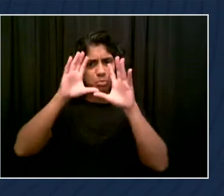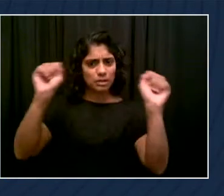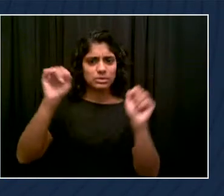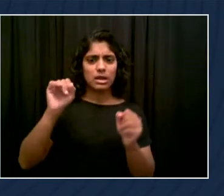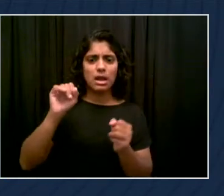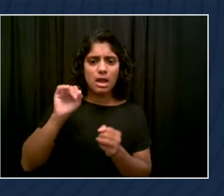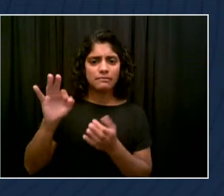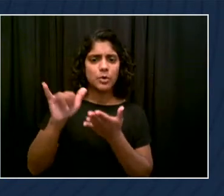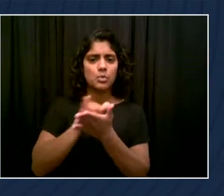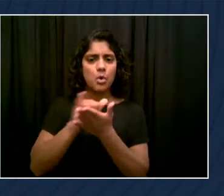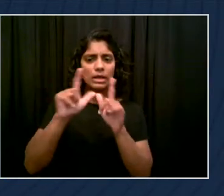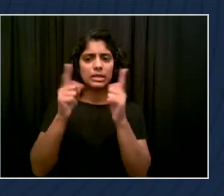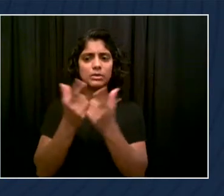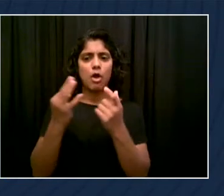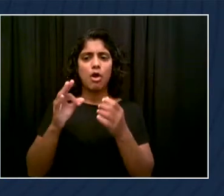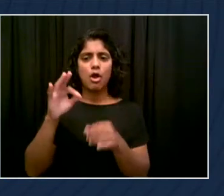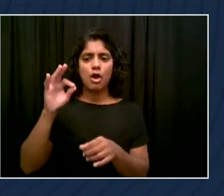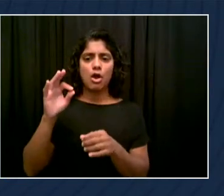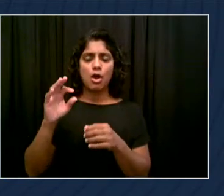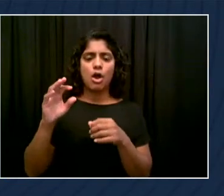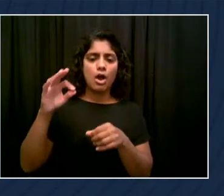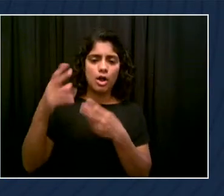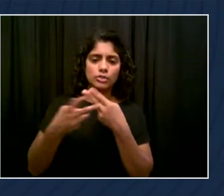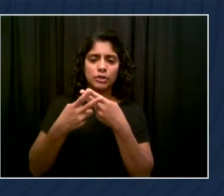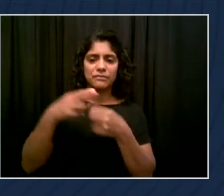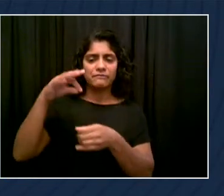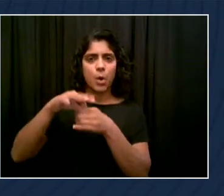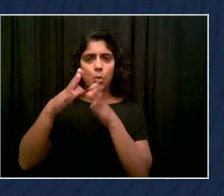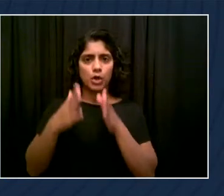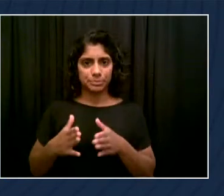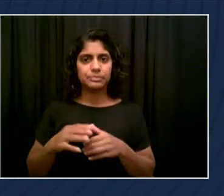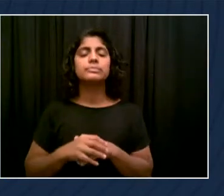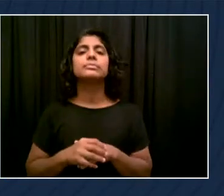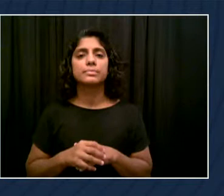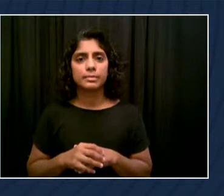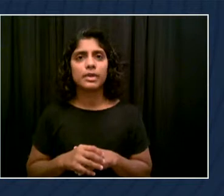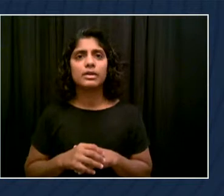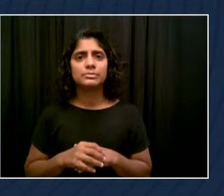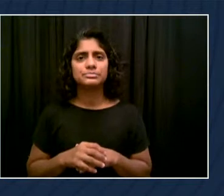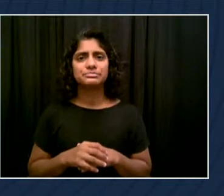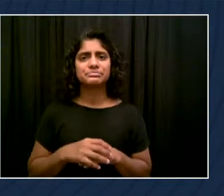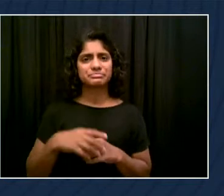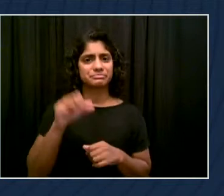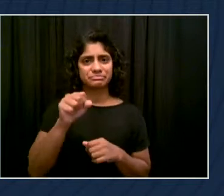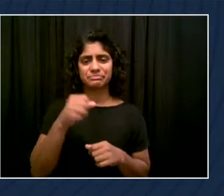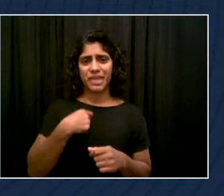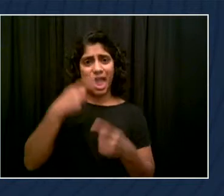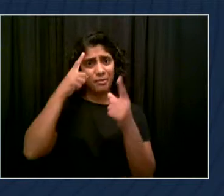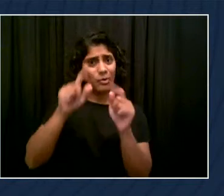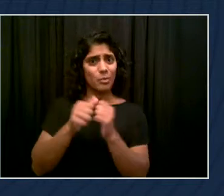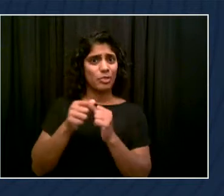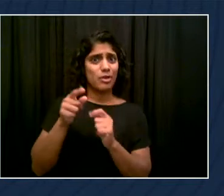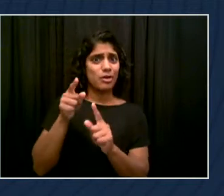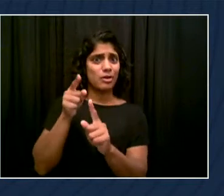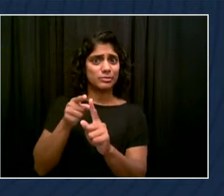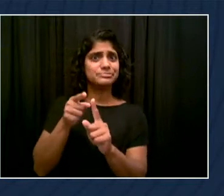POSSIBLE.